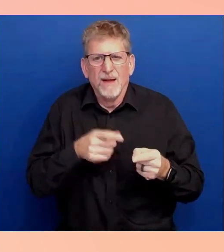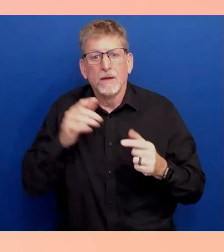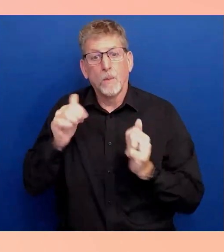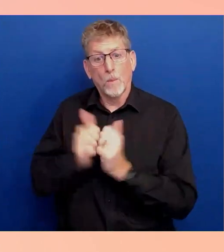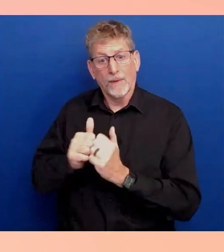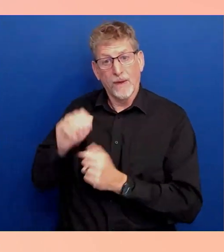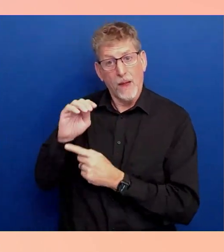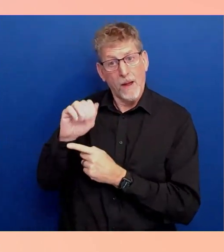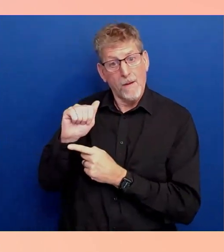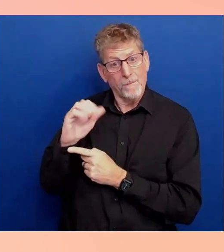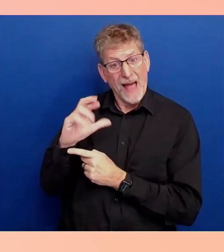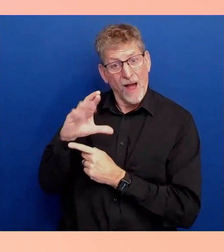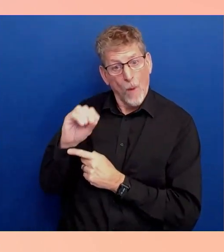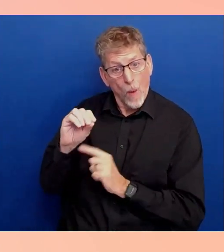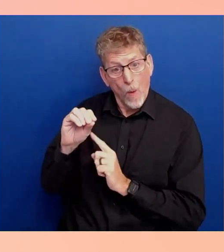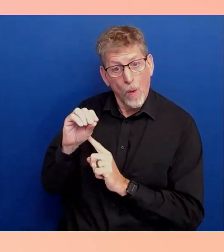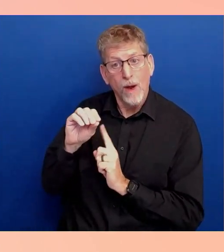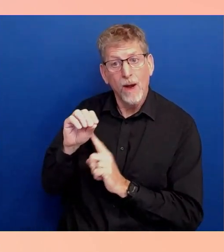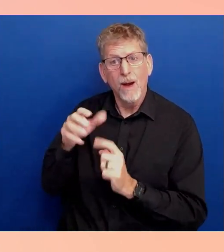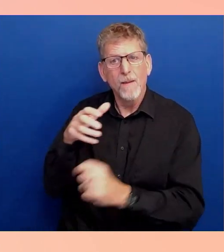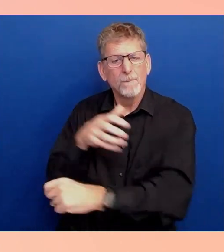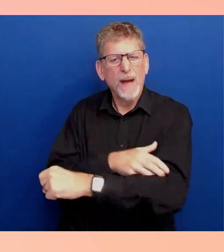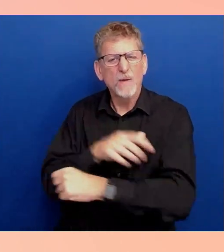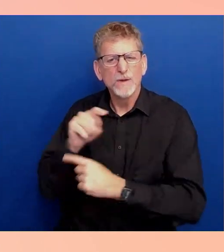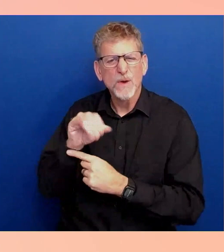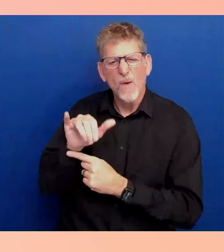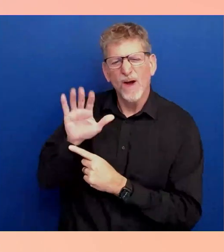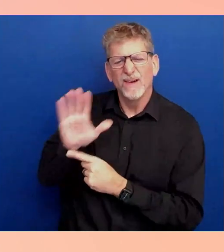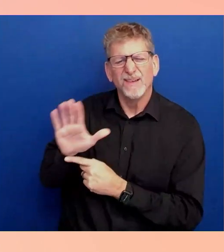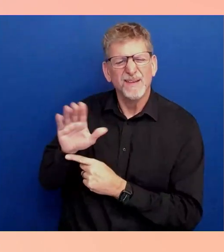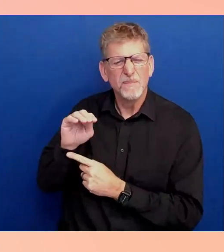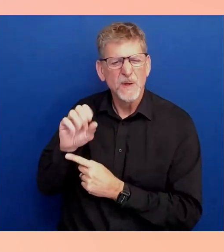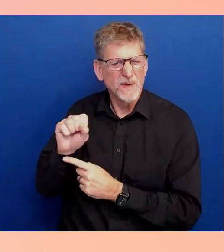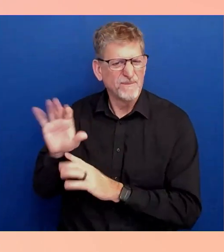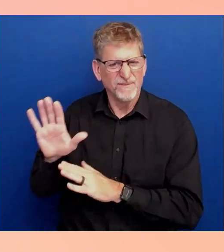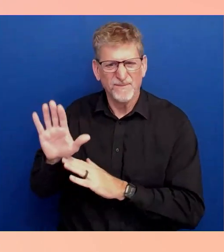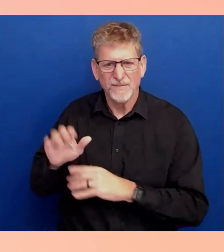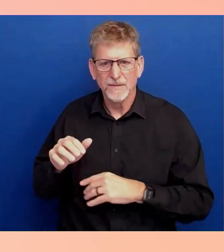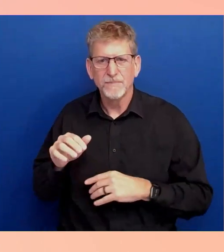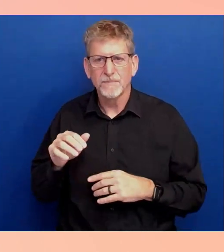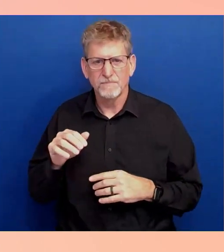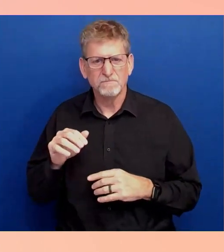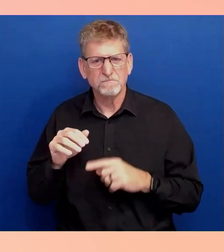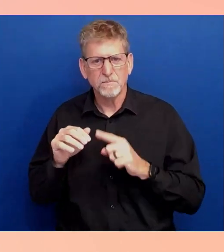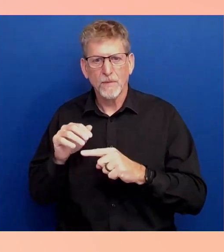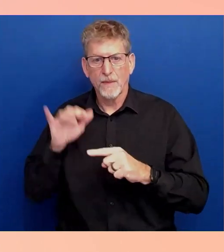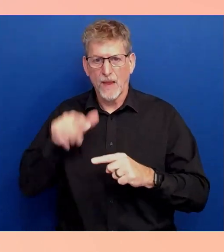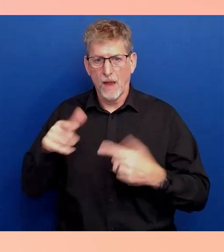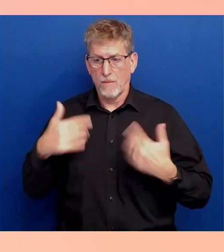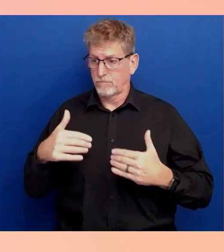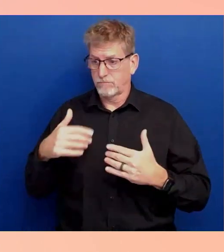I can complete that action by simply saying "share my screen,"